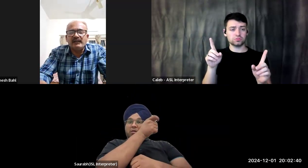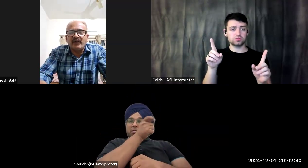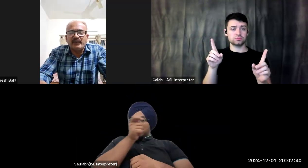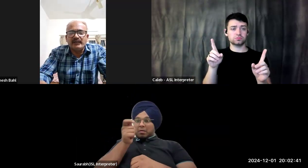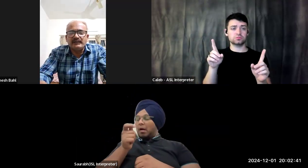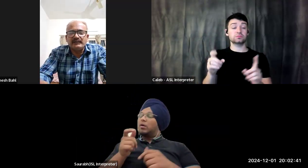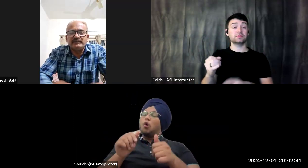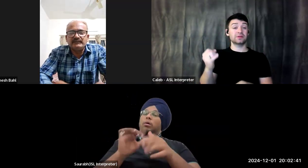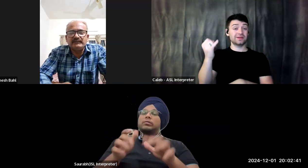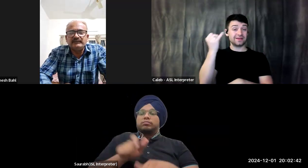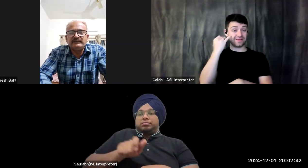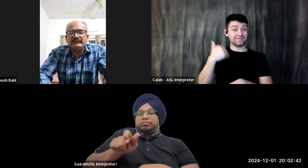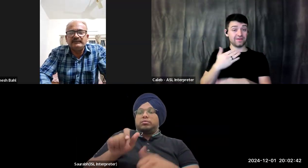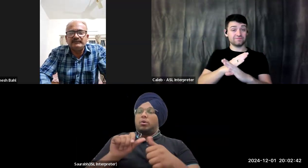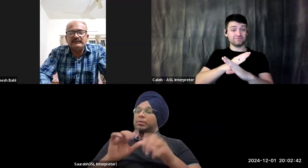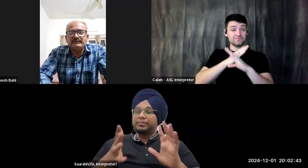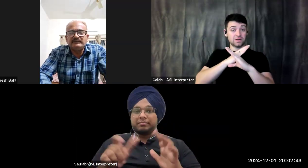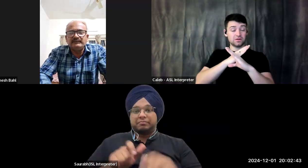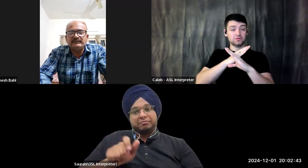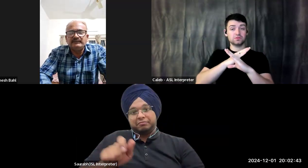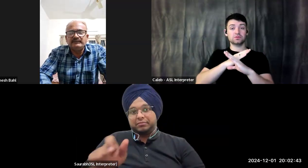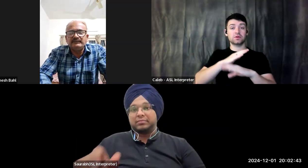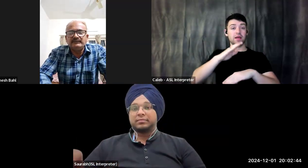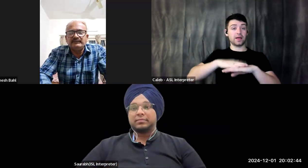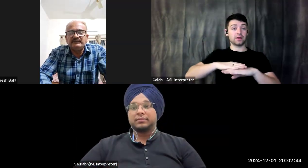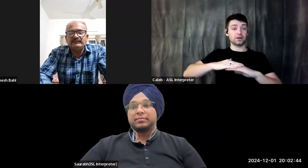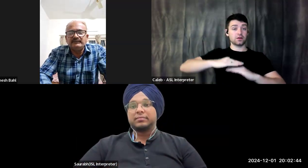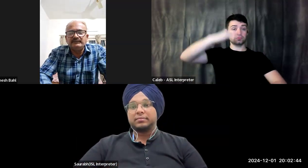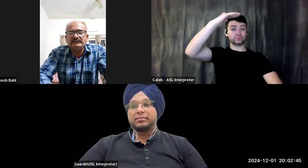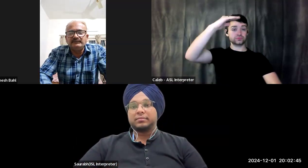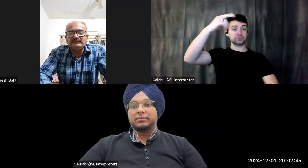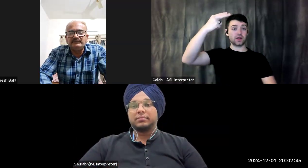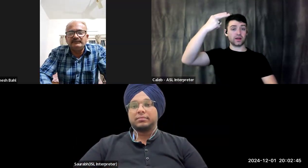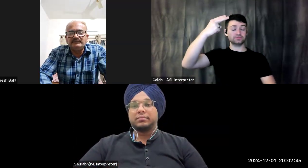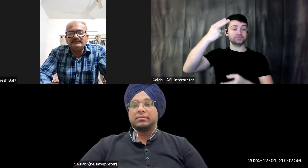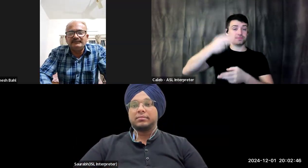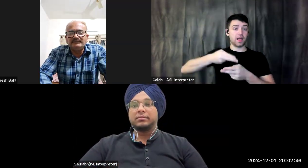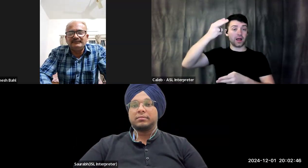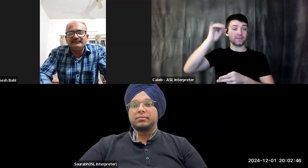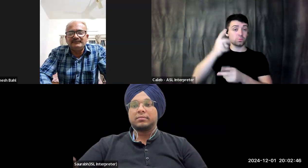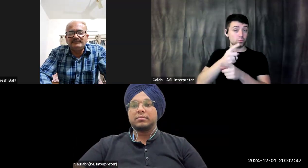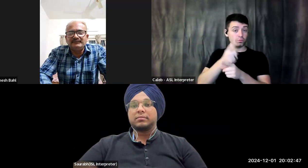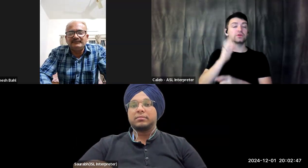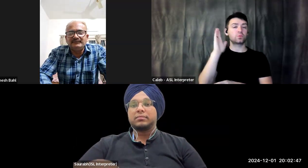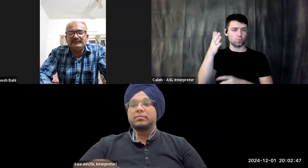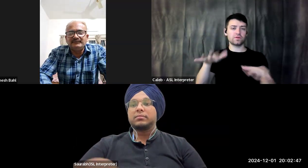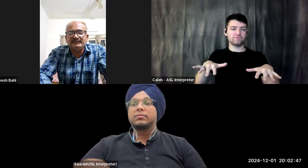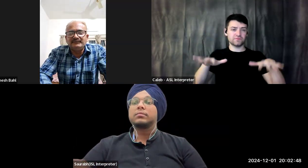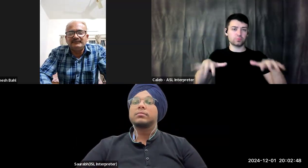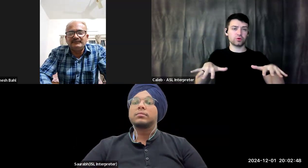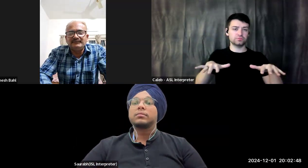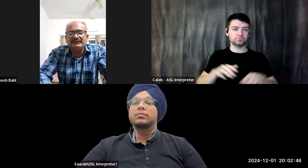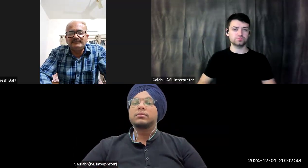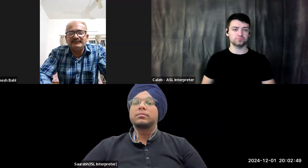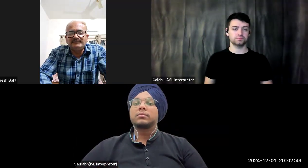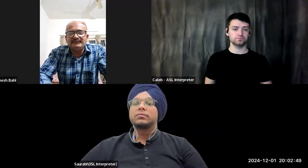it will definitely vibrate.